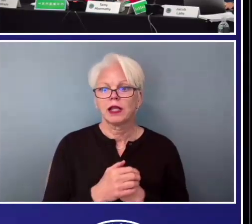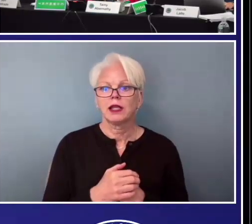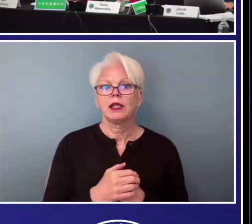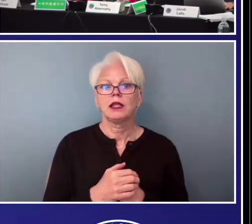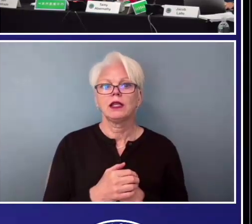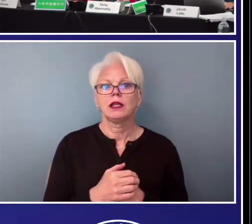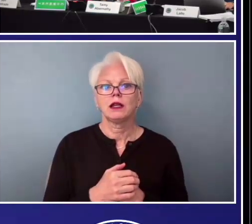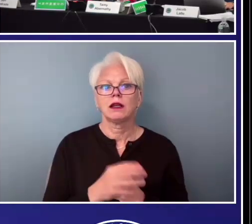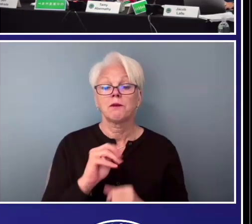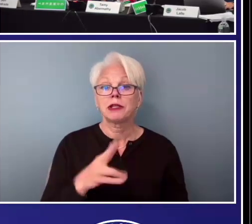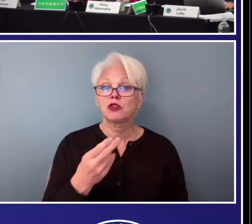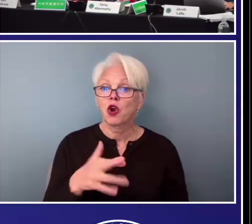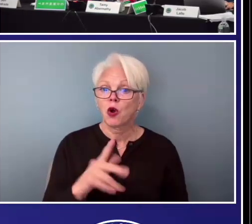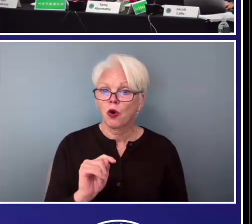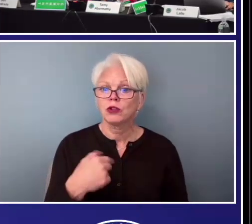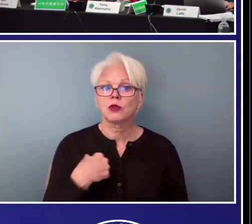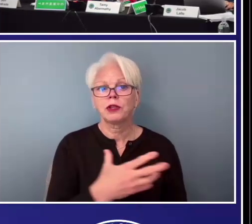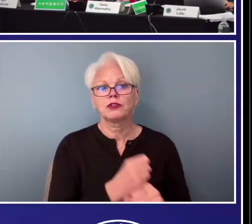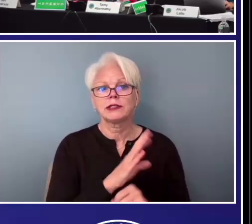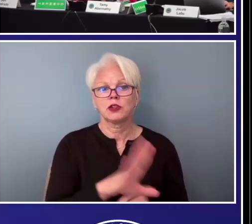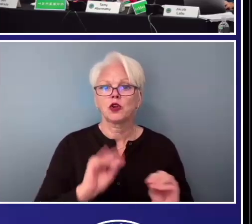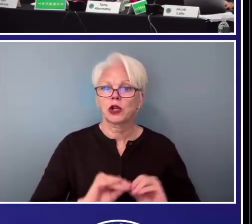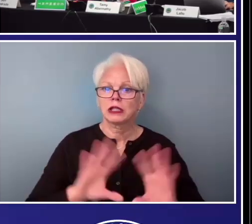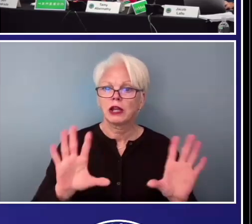Mr. Holt, we've received your clarifying questions.